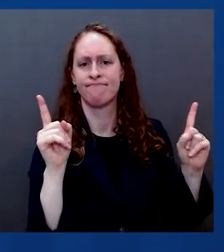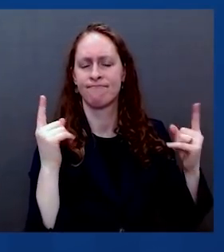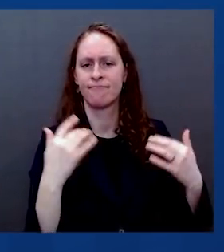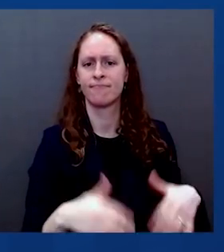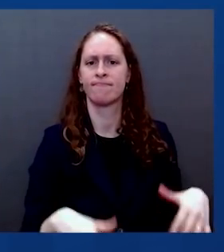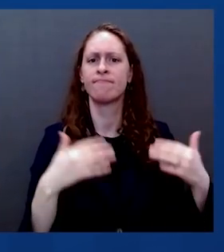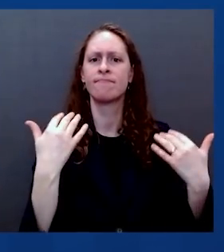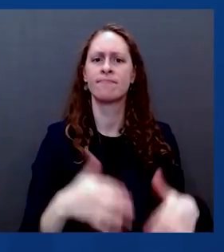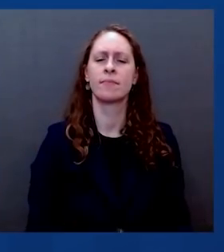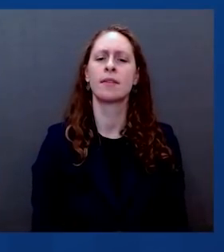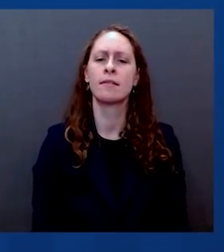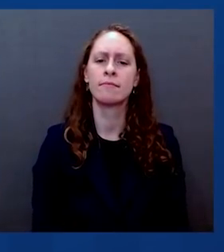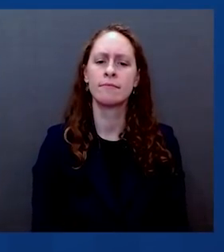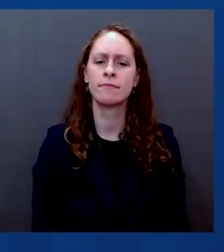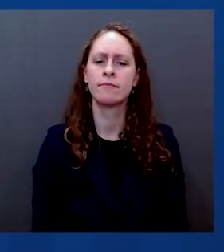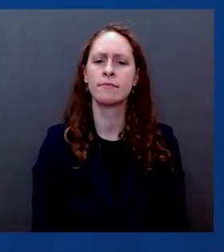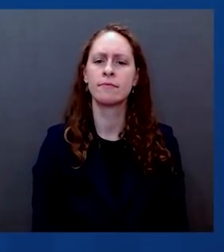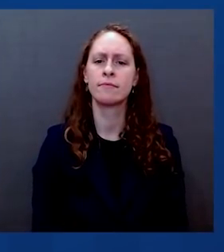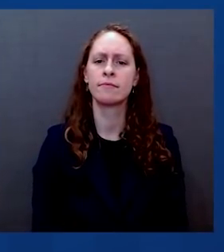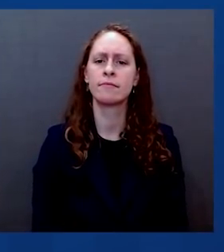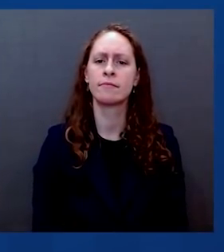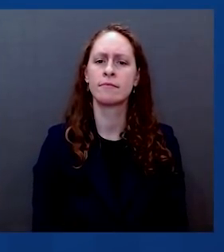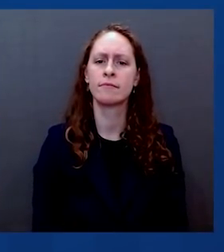including when I headed up the Judiciary Committee,